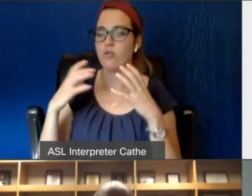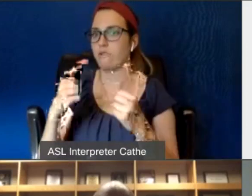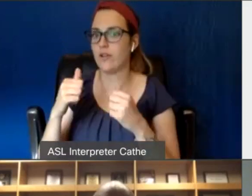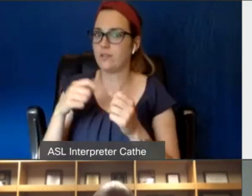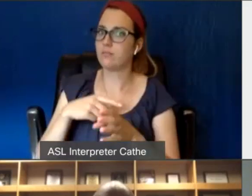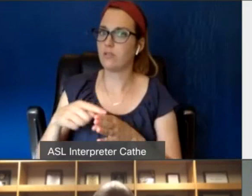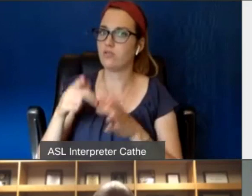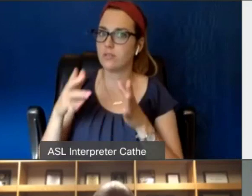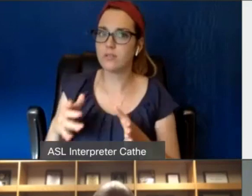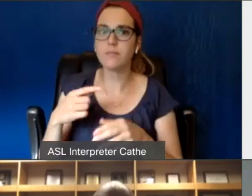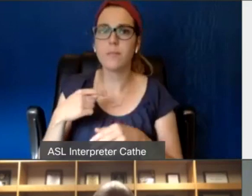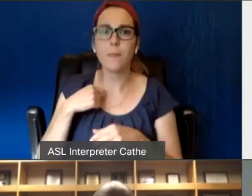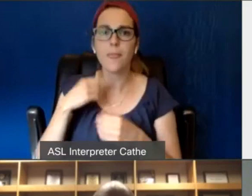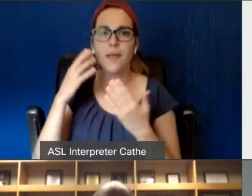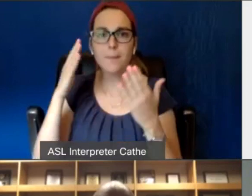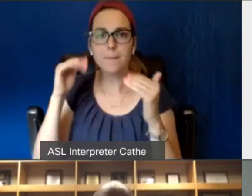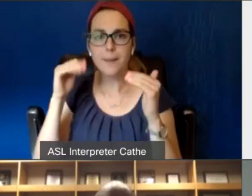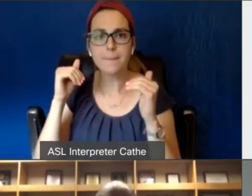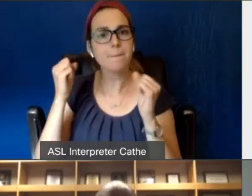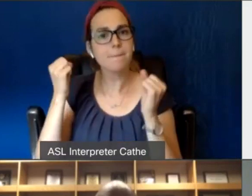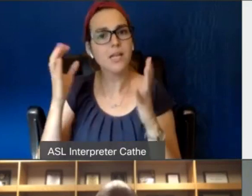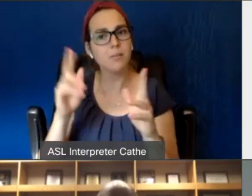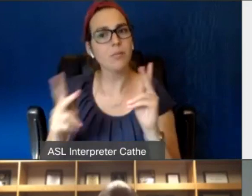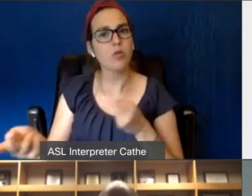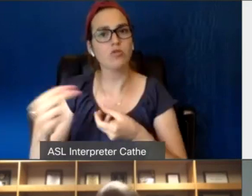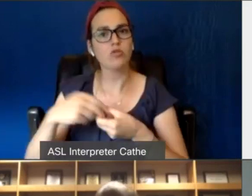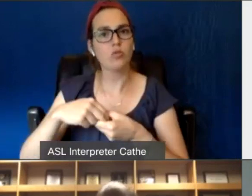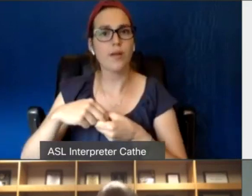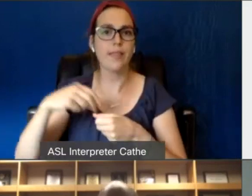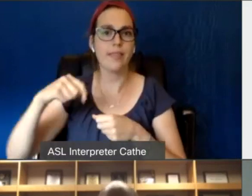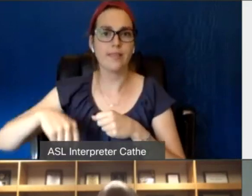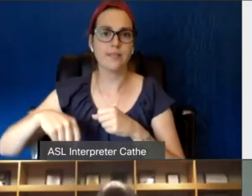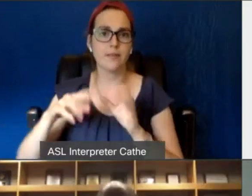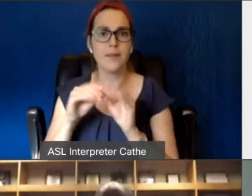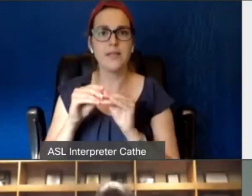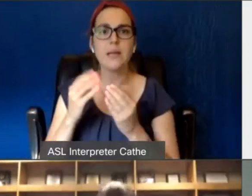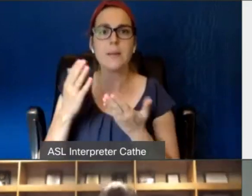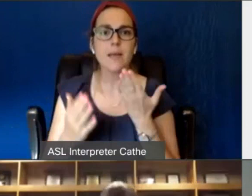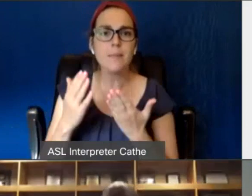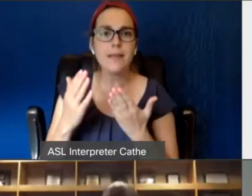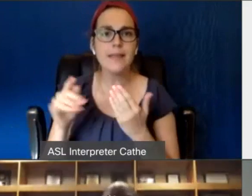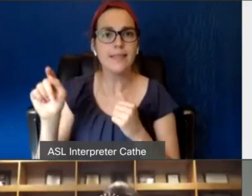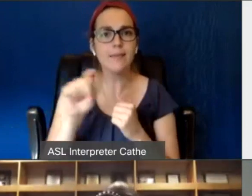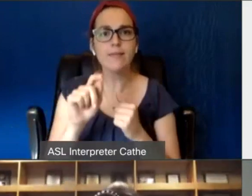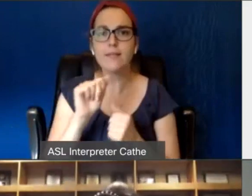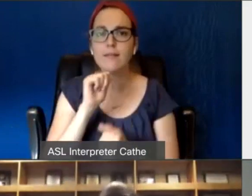that there are a number of folks who are listening in on the discussion who aren't quite sure what you are,